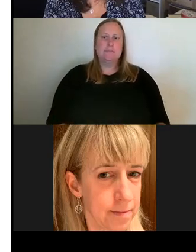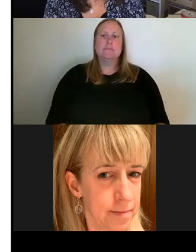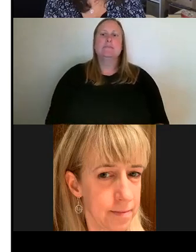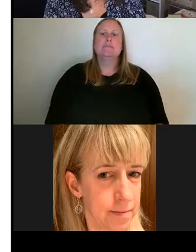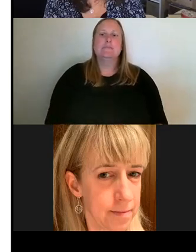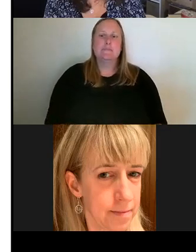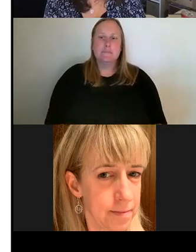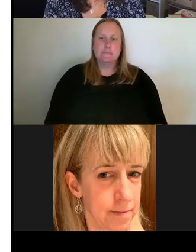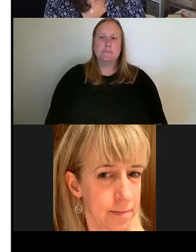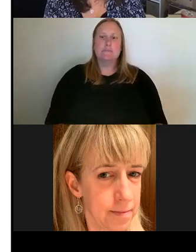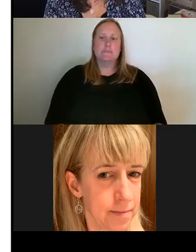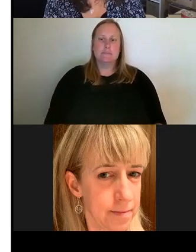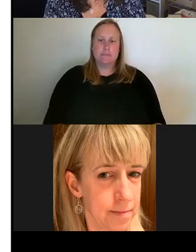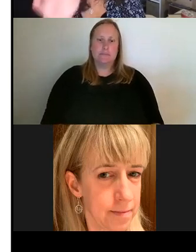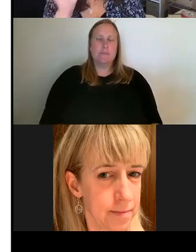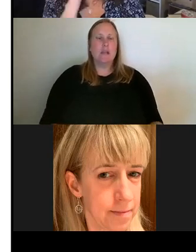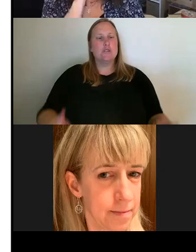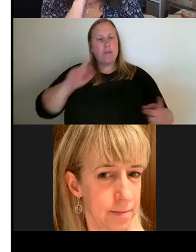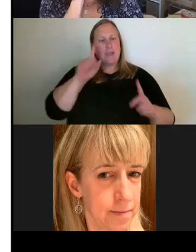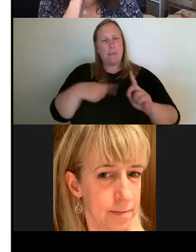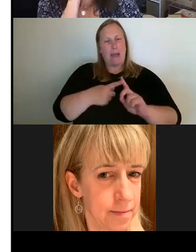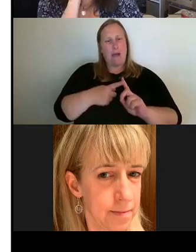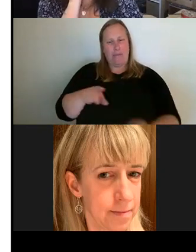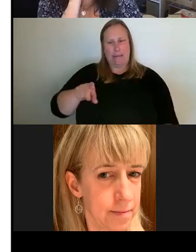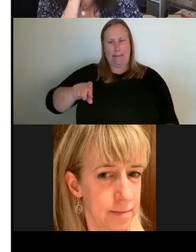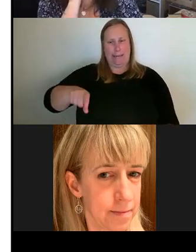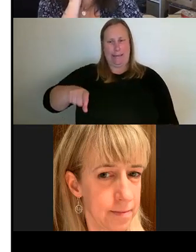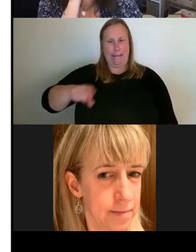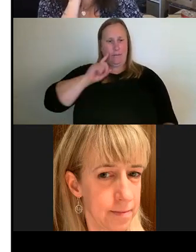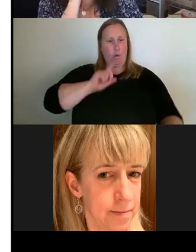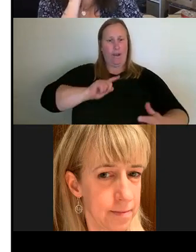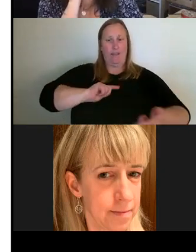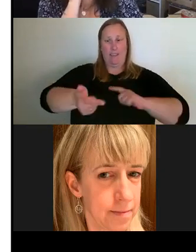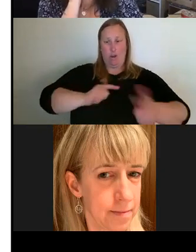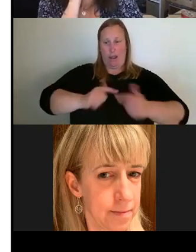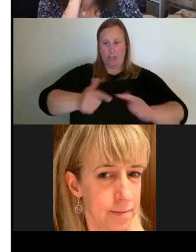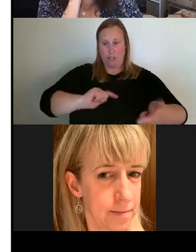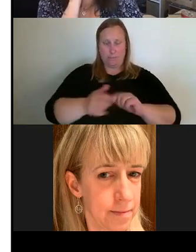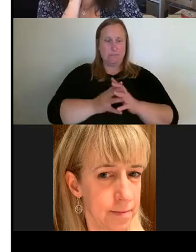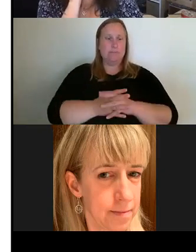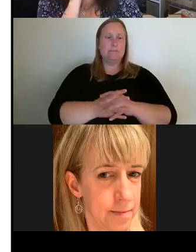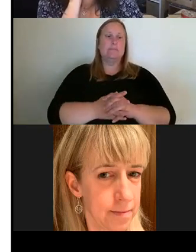need in terms of interactions in a digital space.